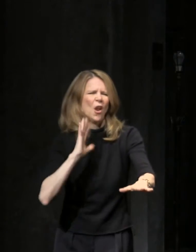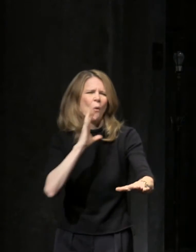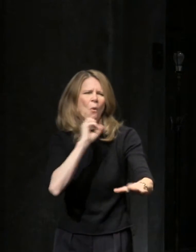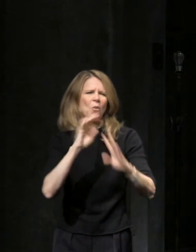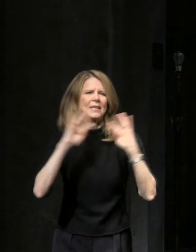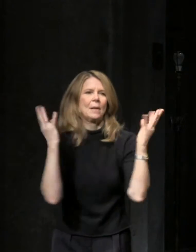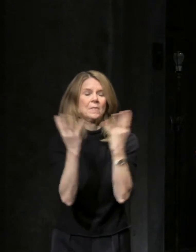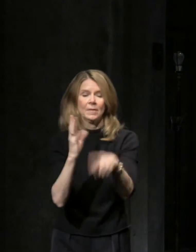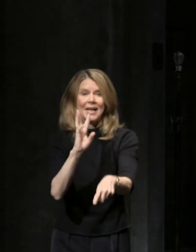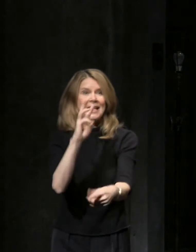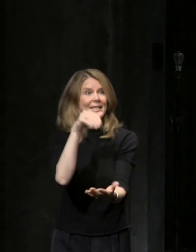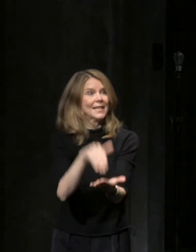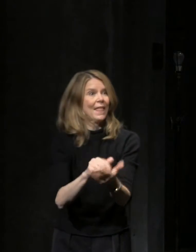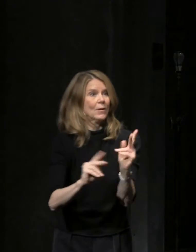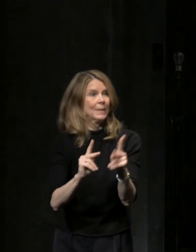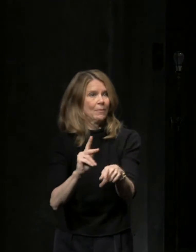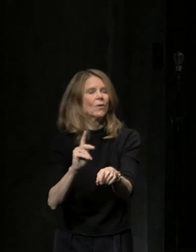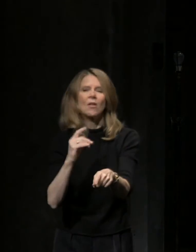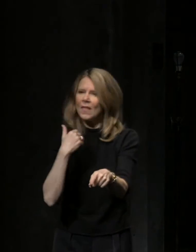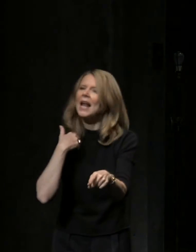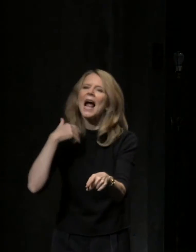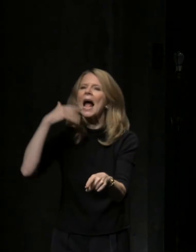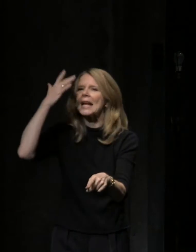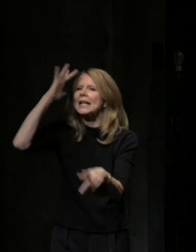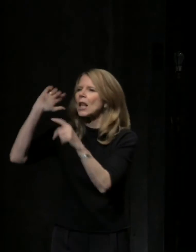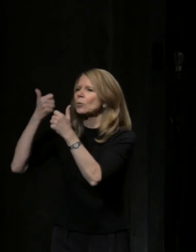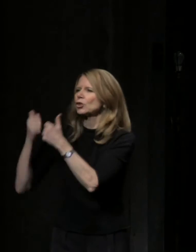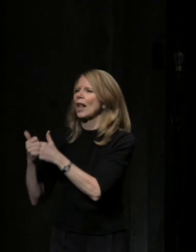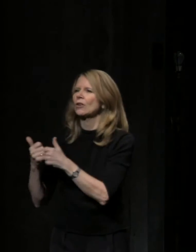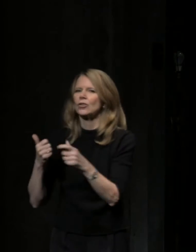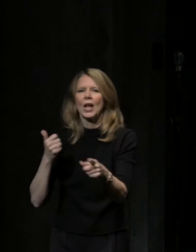6,000 people with intellectual challenges, and they'd all been given single use cameras.